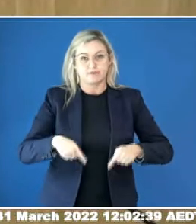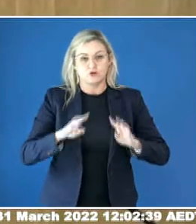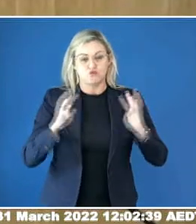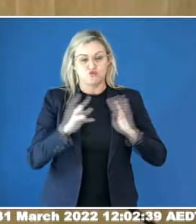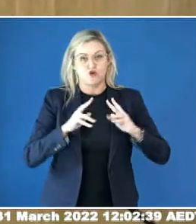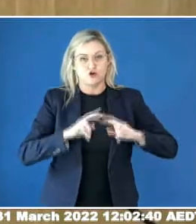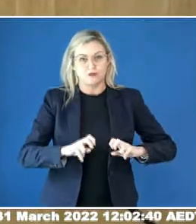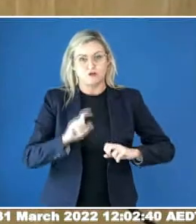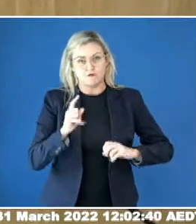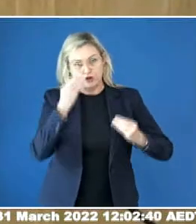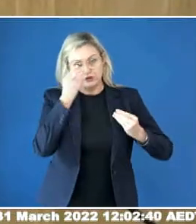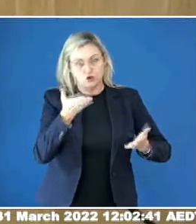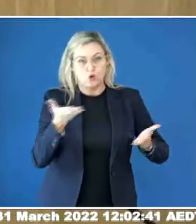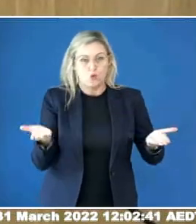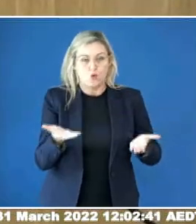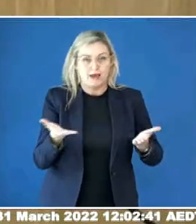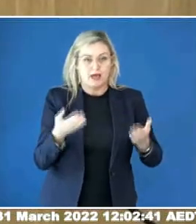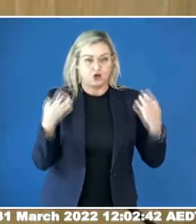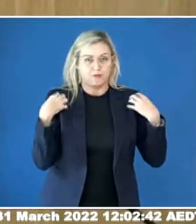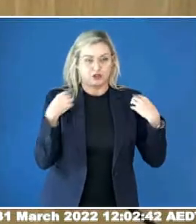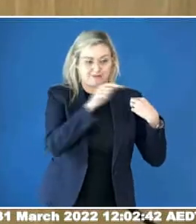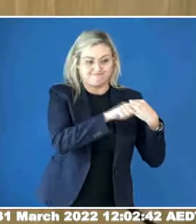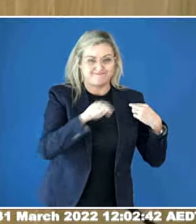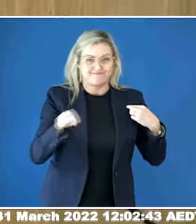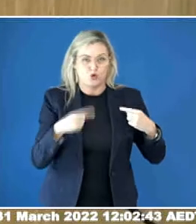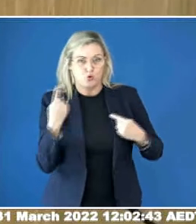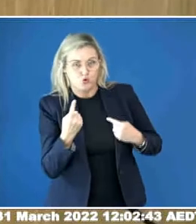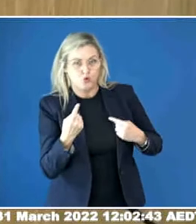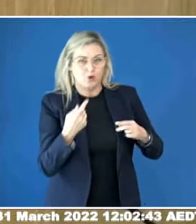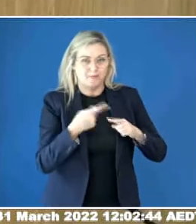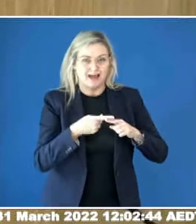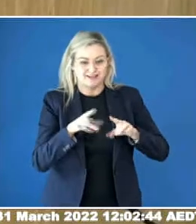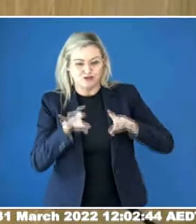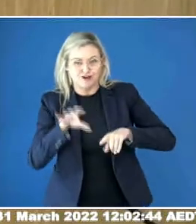it. I appreciate that you are in the Brisbane hearing room.